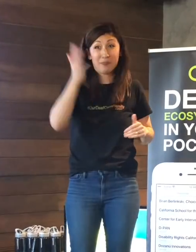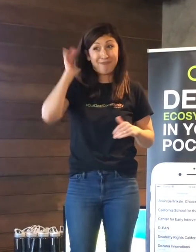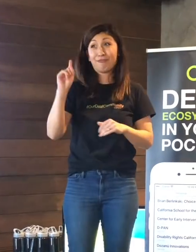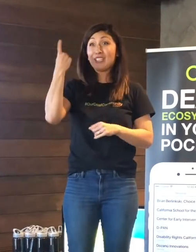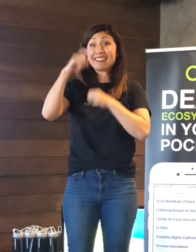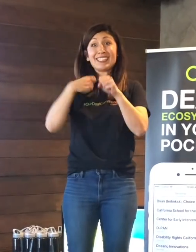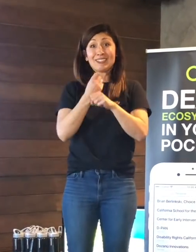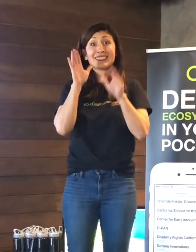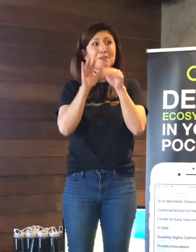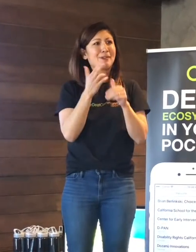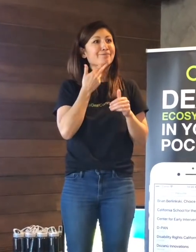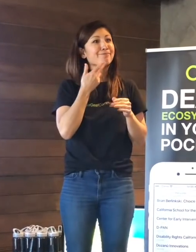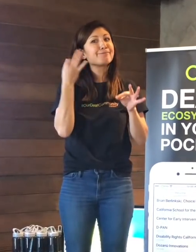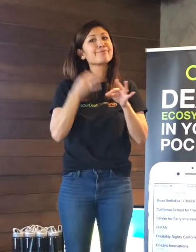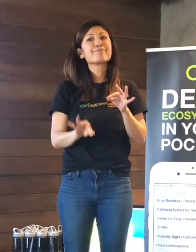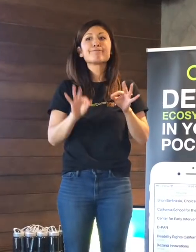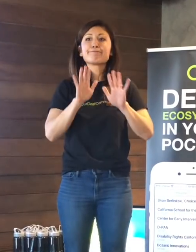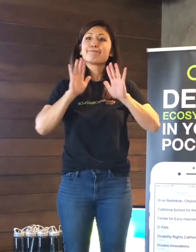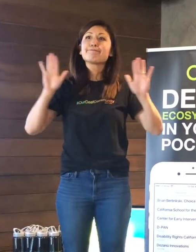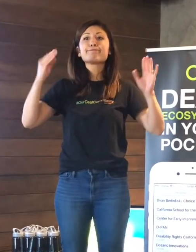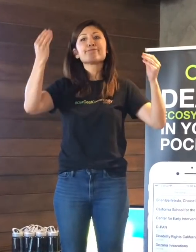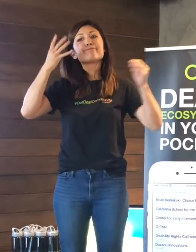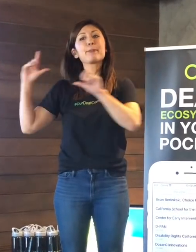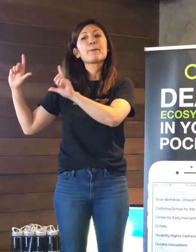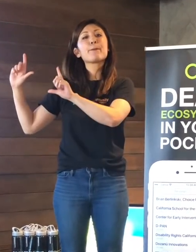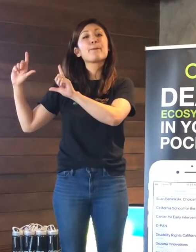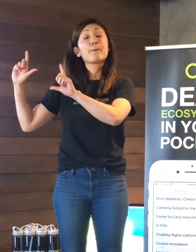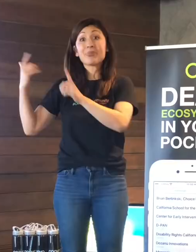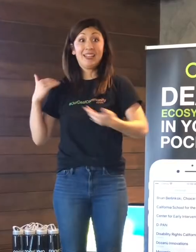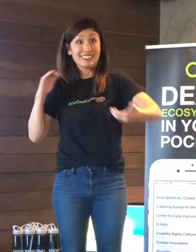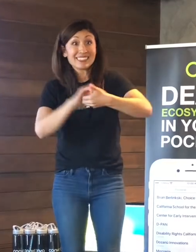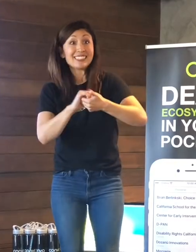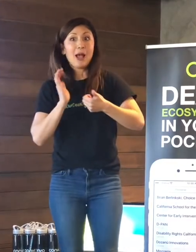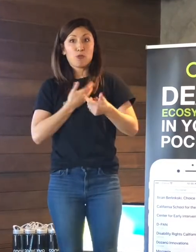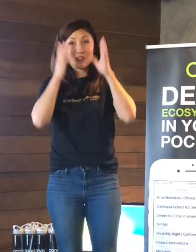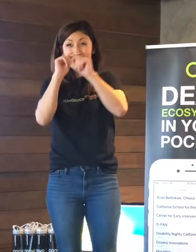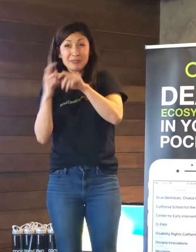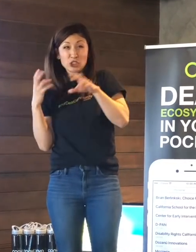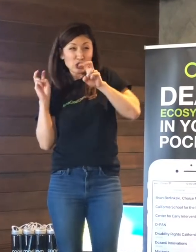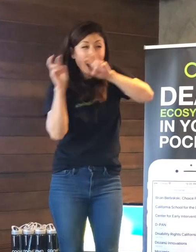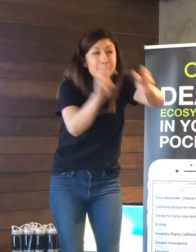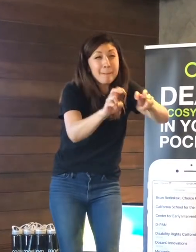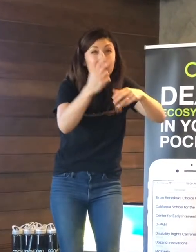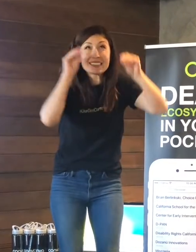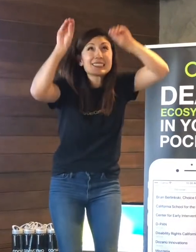In The Daily Moth's first year, the show looked very simple with a small picture-in-picture. After we collaborated, our creative team jumped in